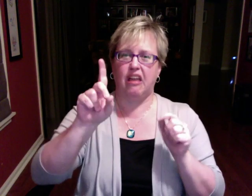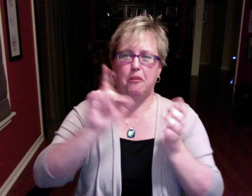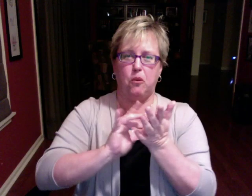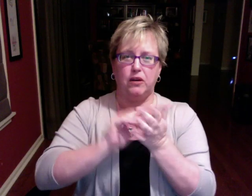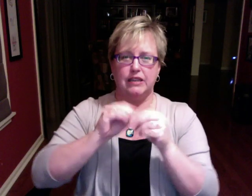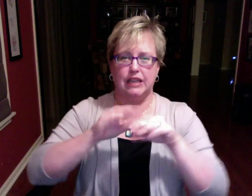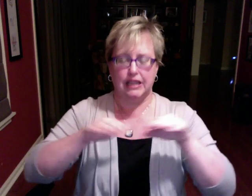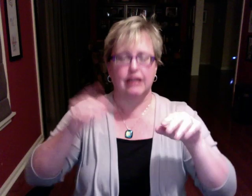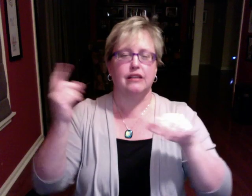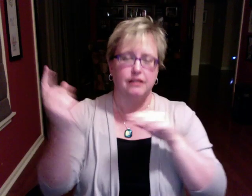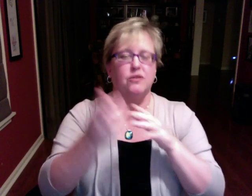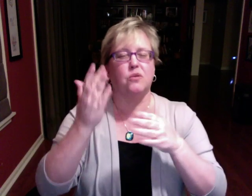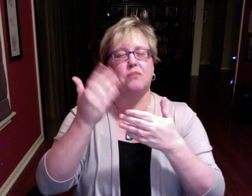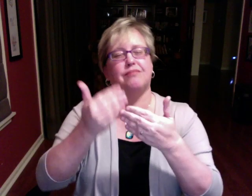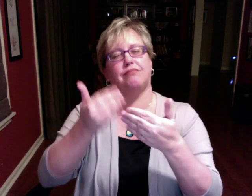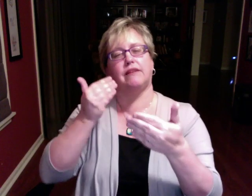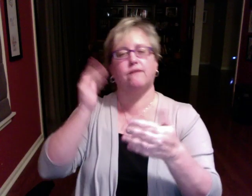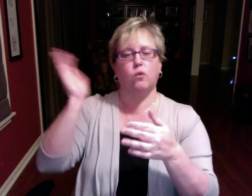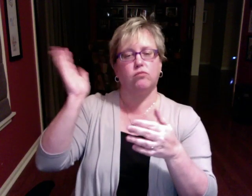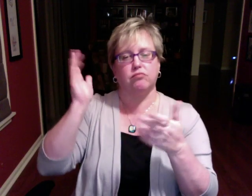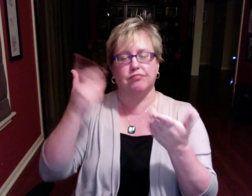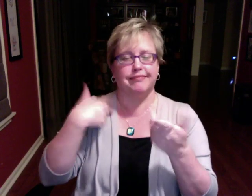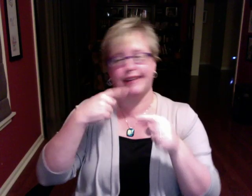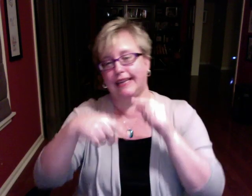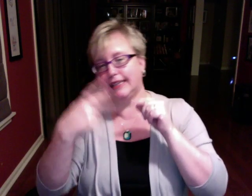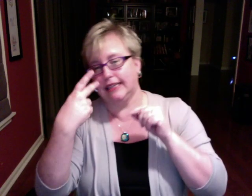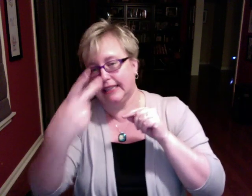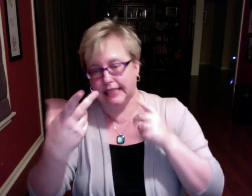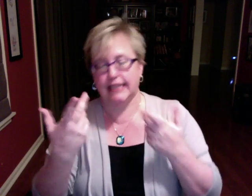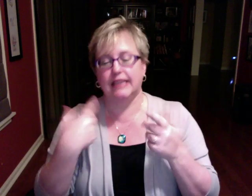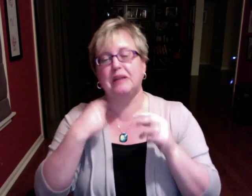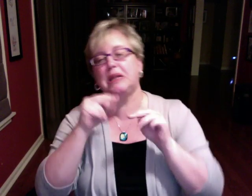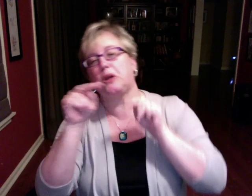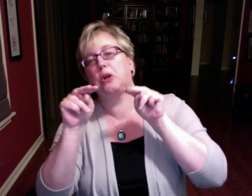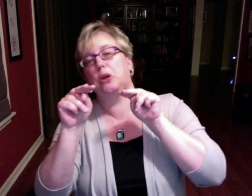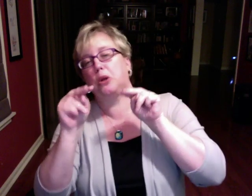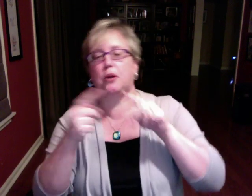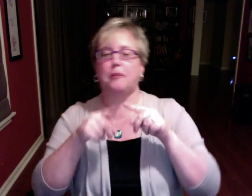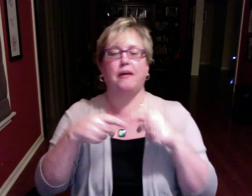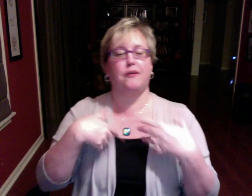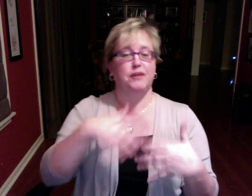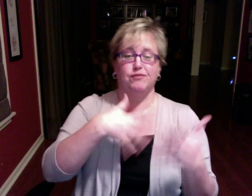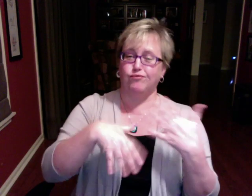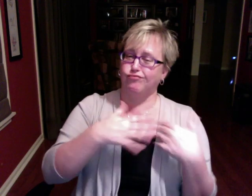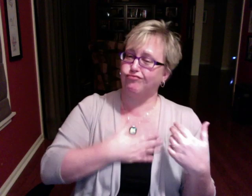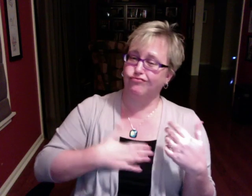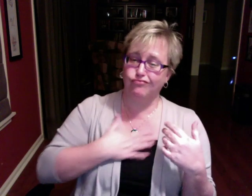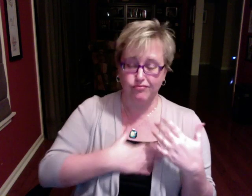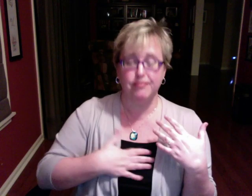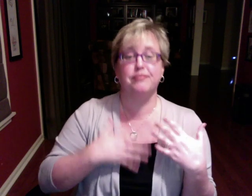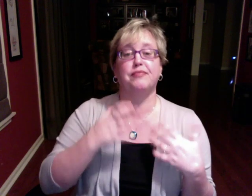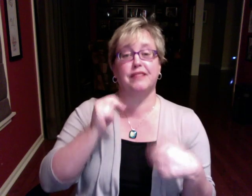high amount of lead in Flint children spoke too. We couldn’t see them but and sneaked peeks from our area..